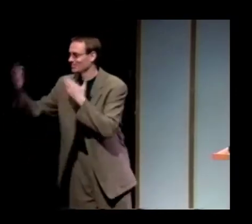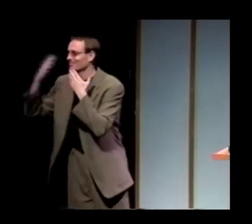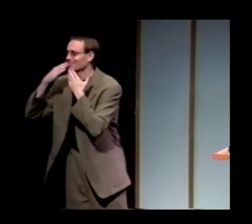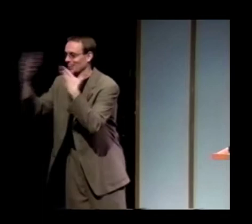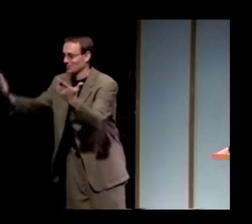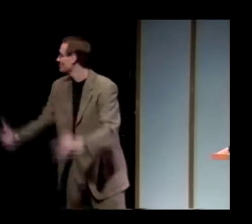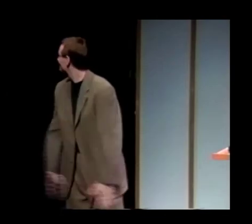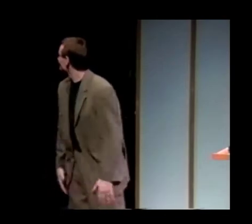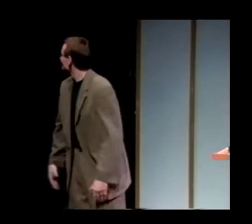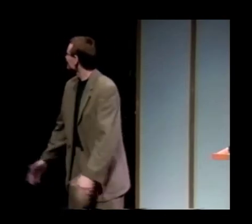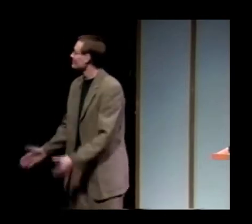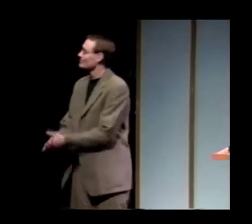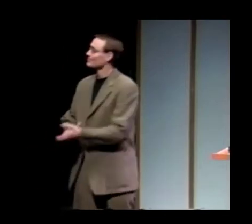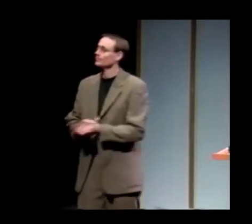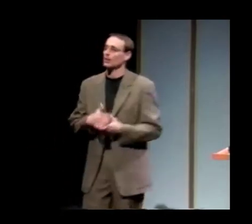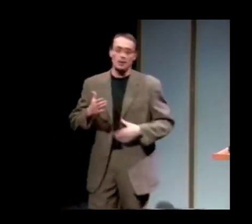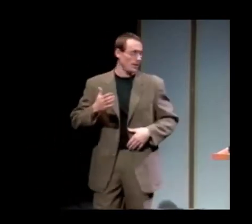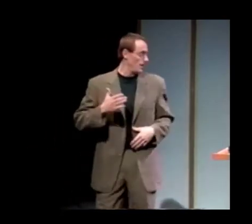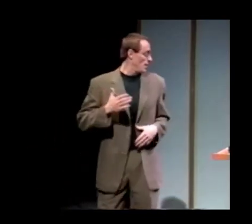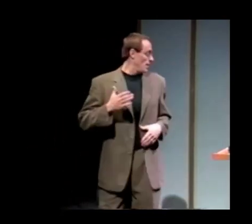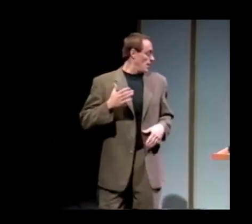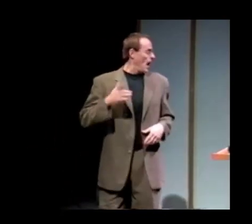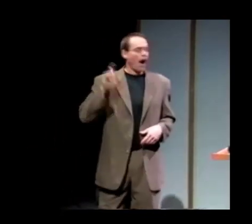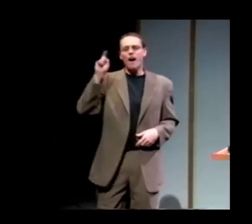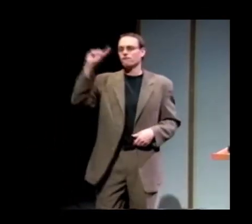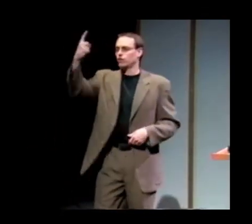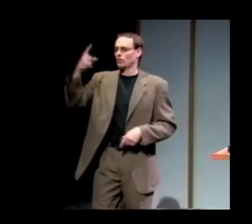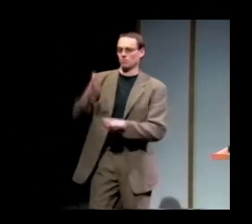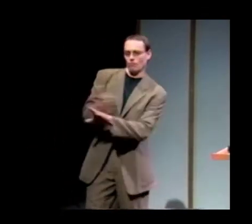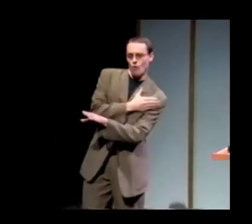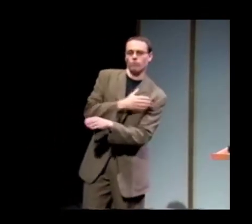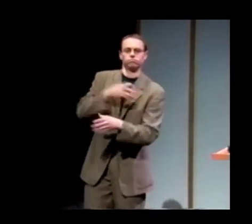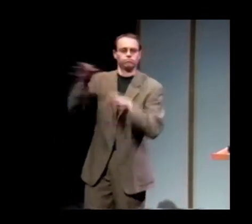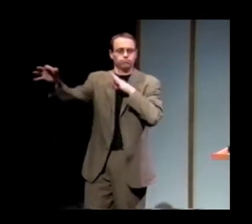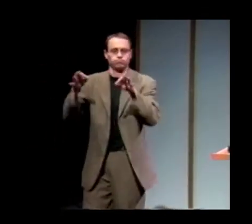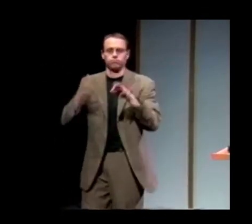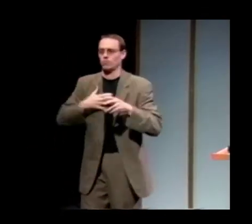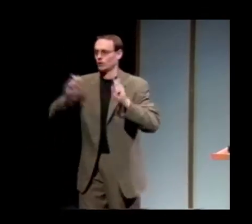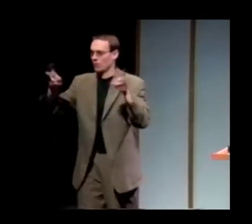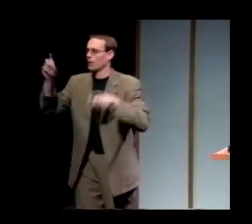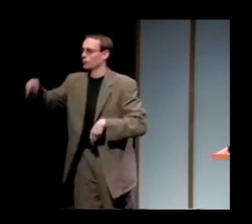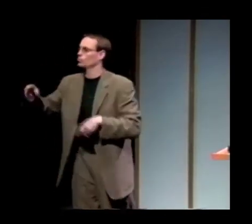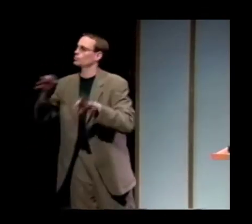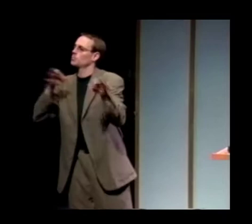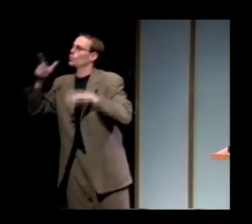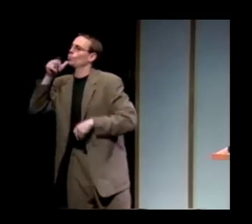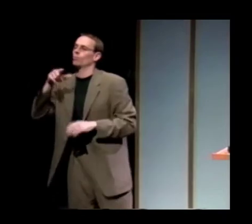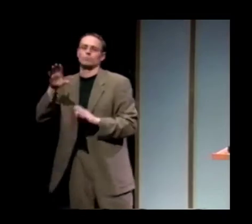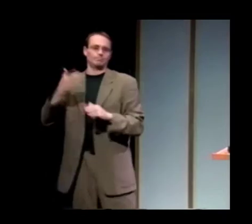BUT I DON'T KNOW IF I FIT IN THAT, BUT ANYWAY, I'M HONORED TO BE HERE. FIRST, BEFORE I GET TO MY PRESENTATION